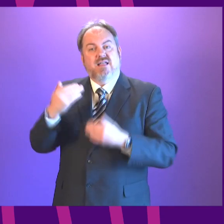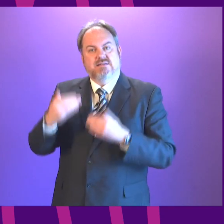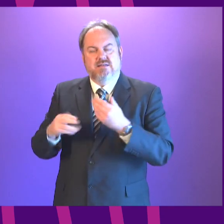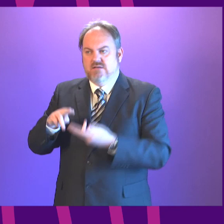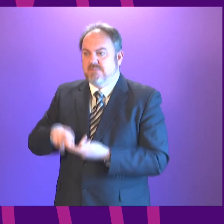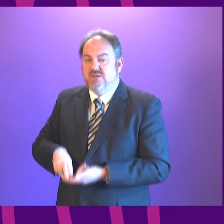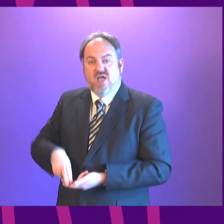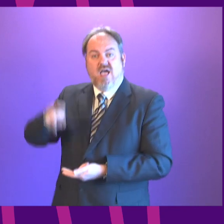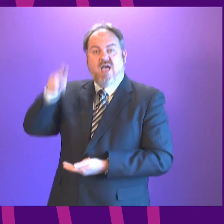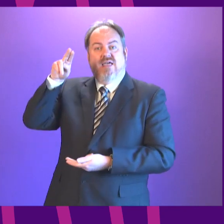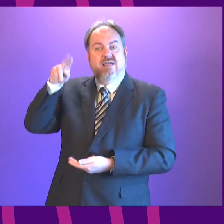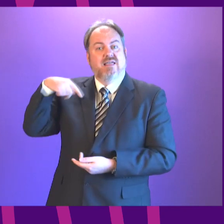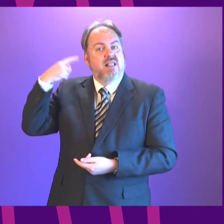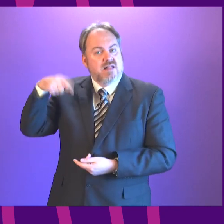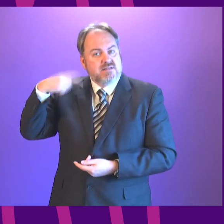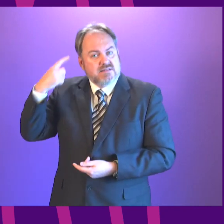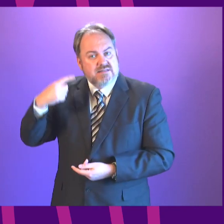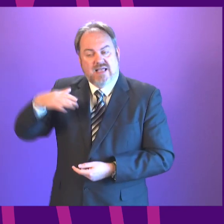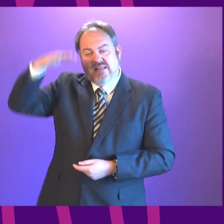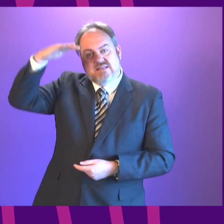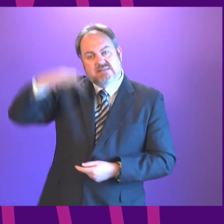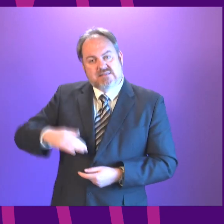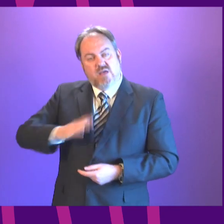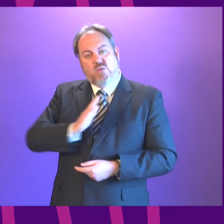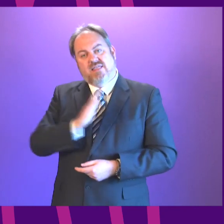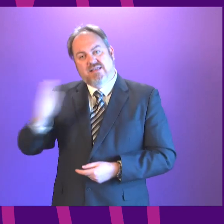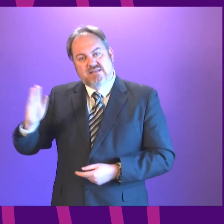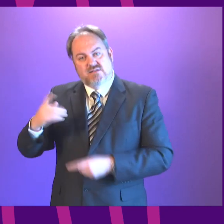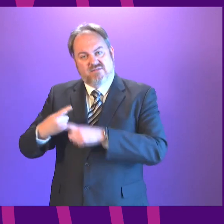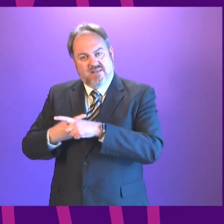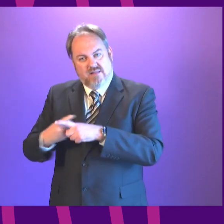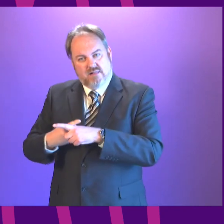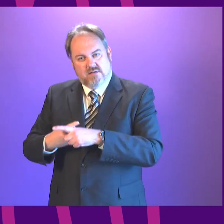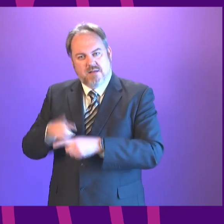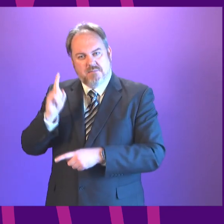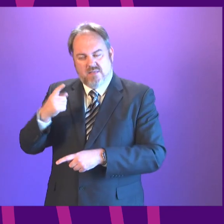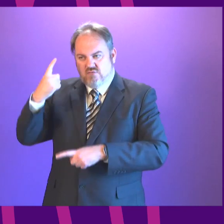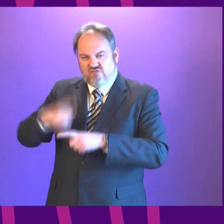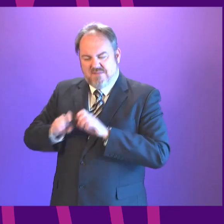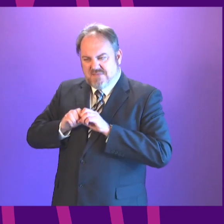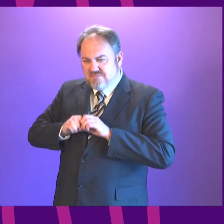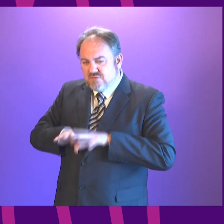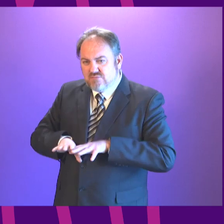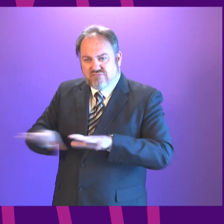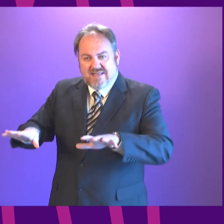may be even higher in London and the south-east. The very rapid spread in London and the south-east